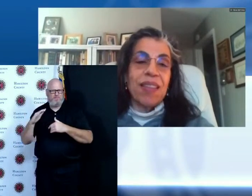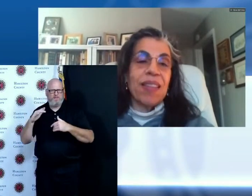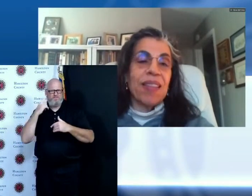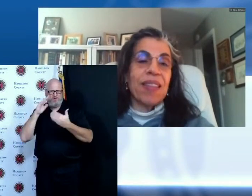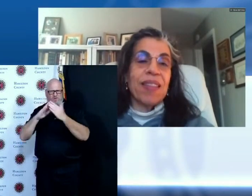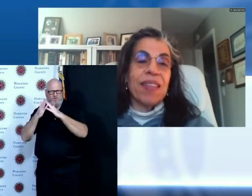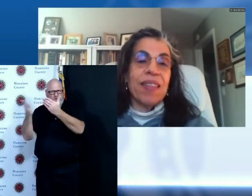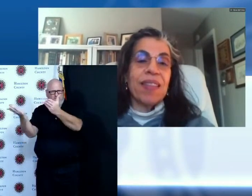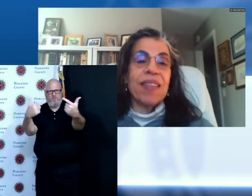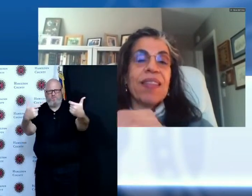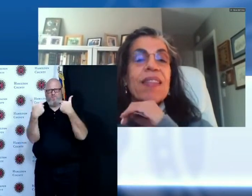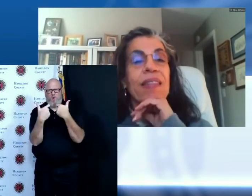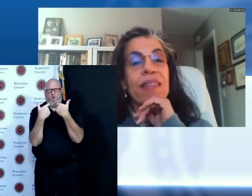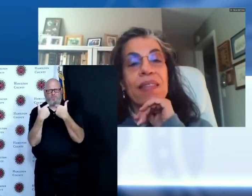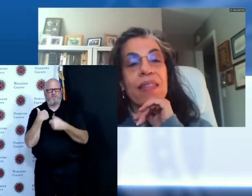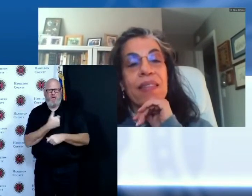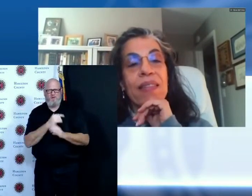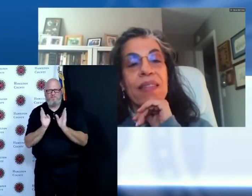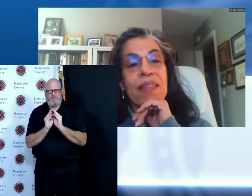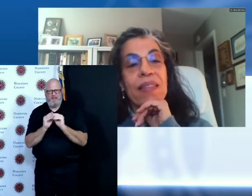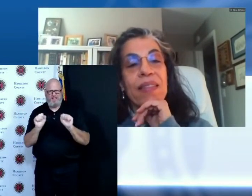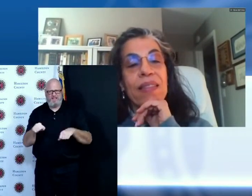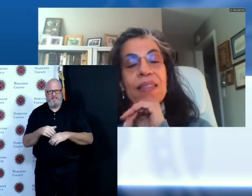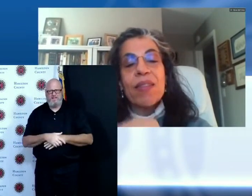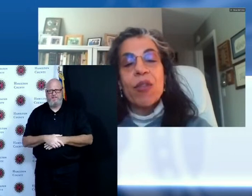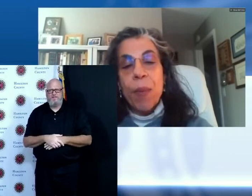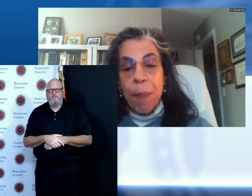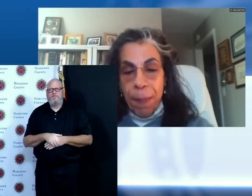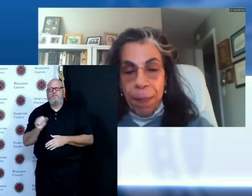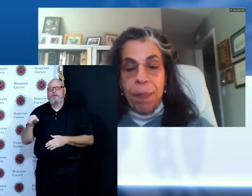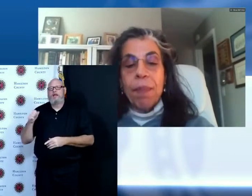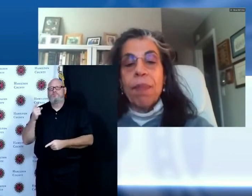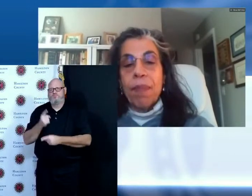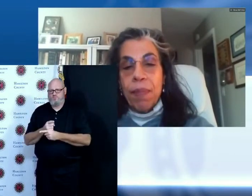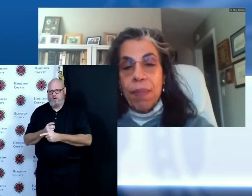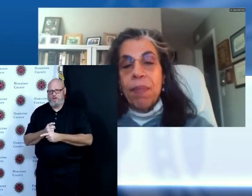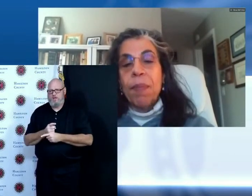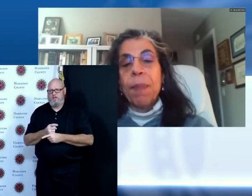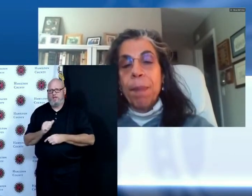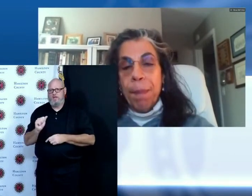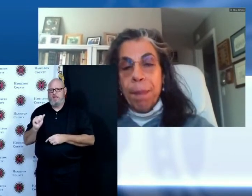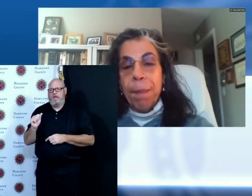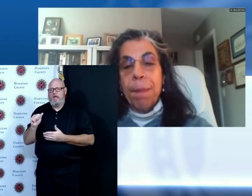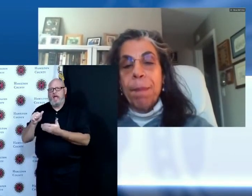um also we have been joined by Commissioner Alicia Reece she was detained but she's here now so